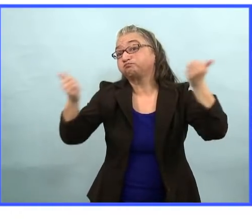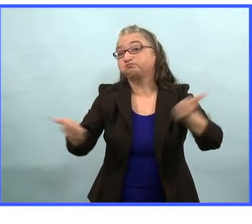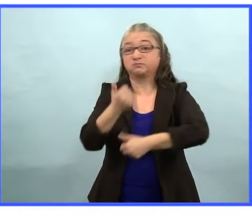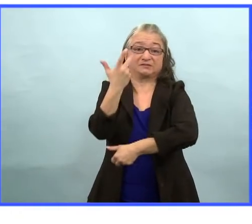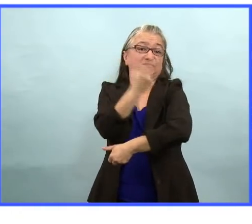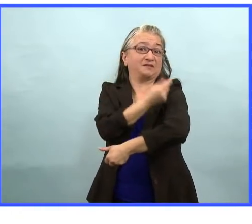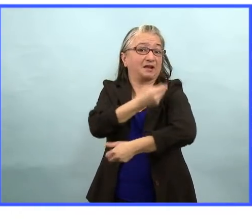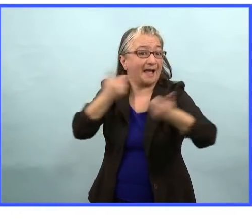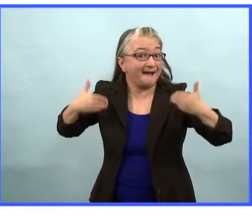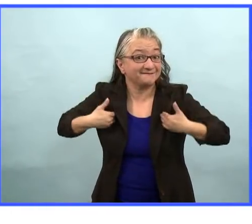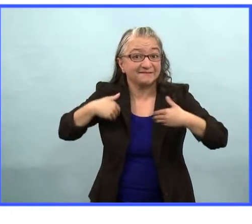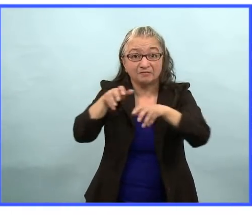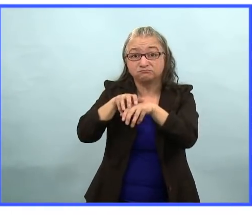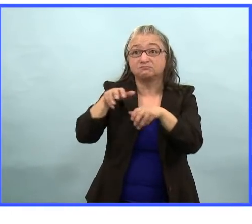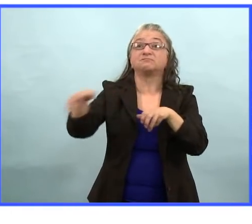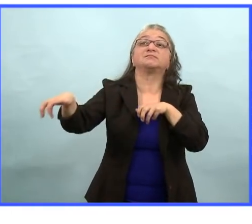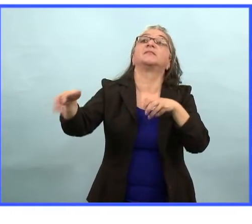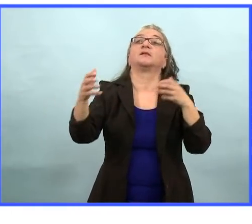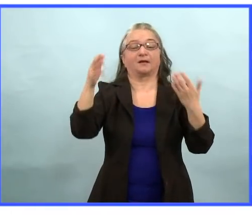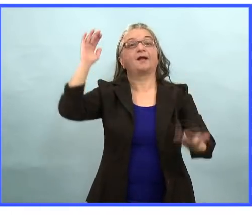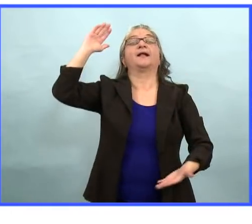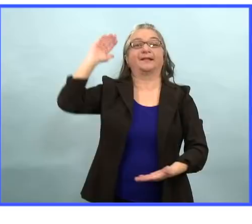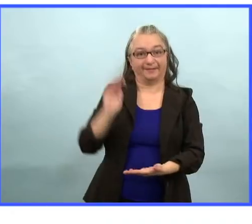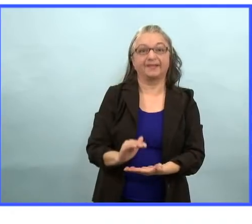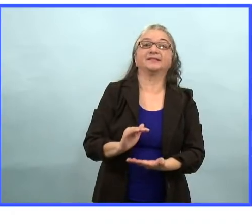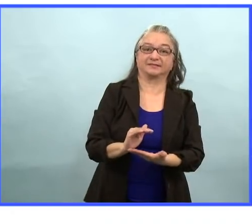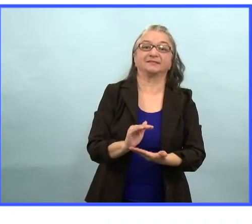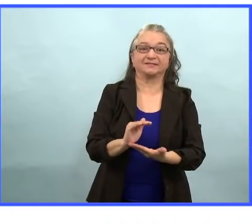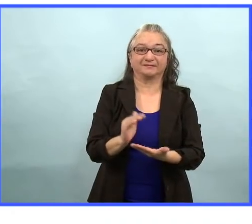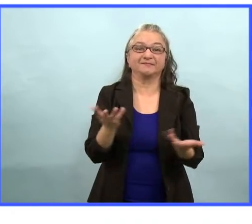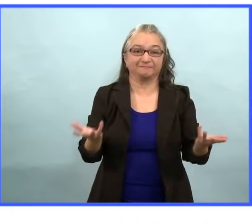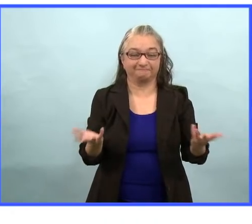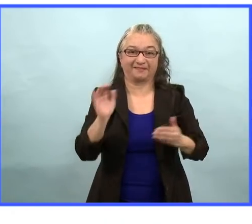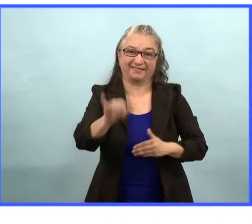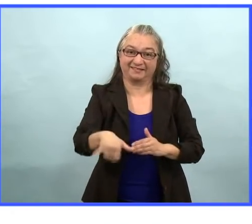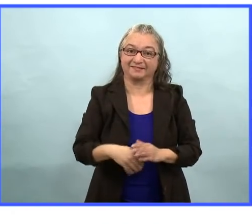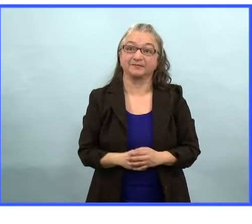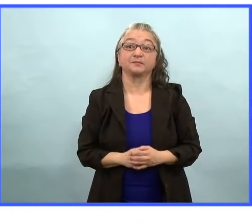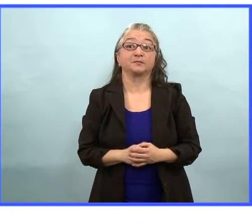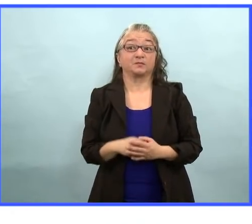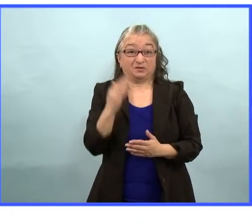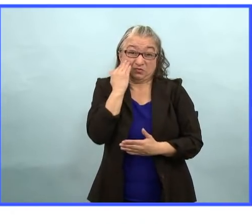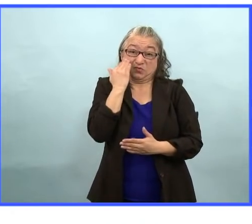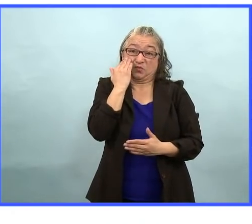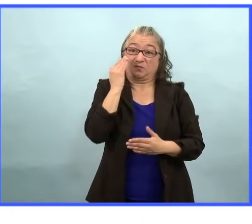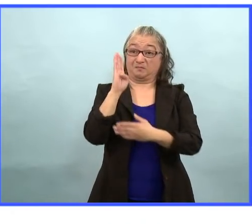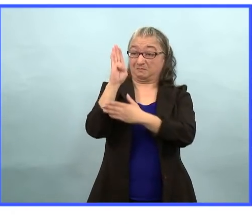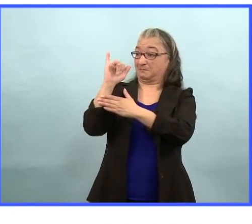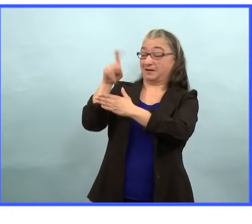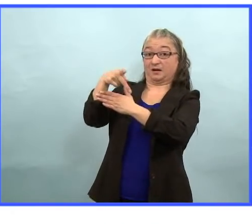bipark people make up a higher proportion of those vaccinated than in the general population this